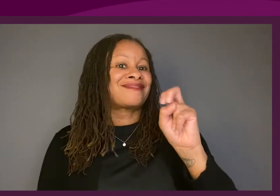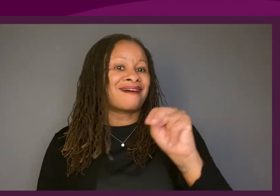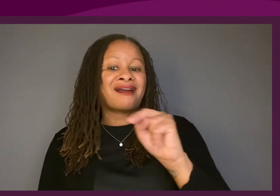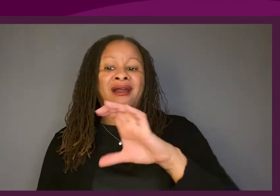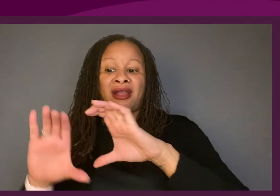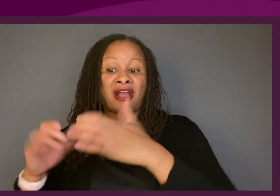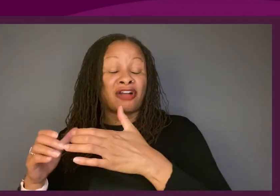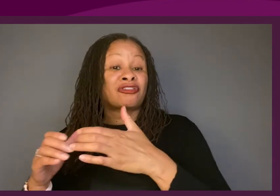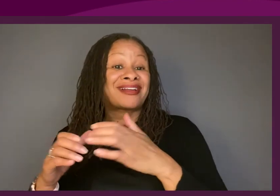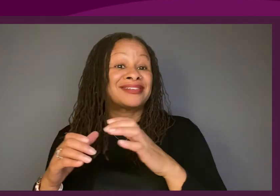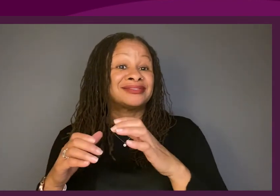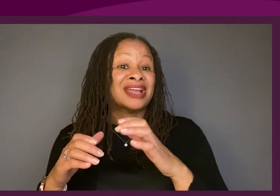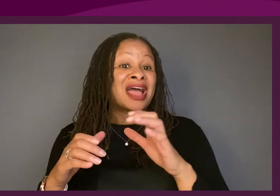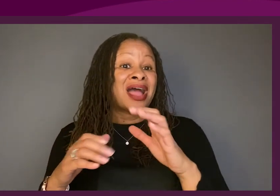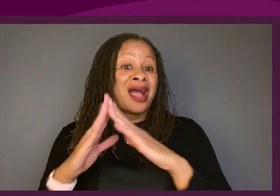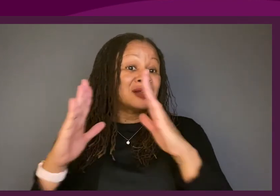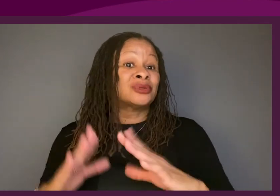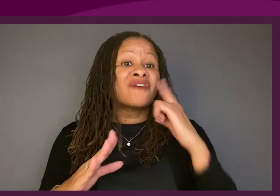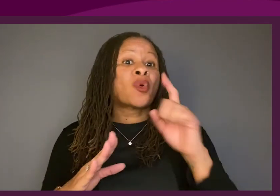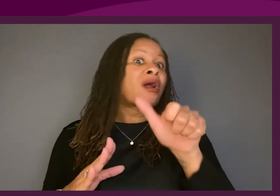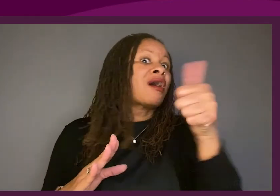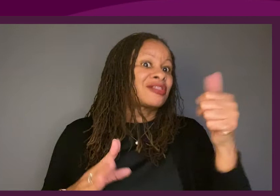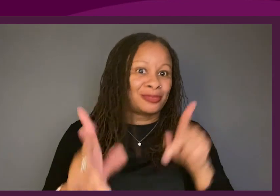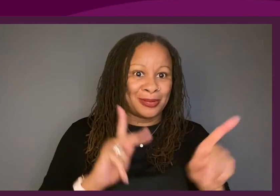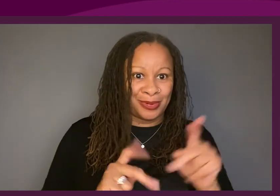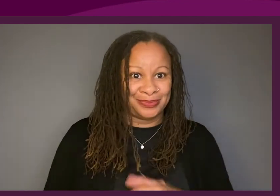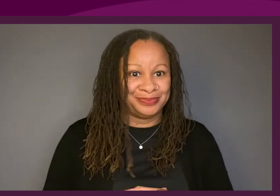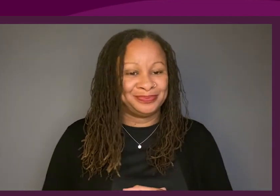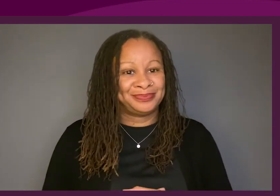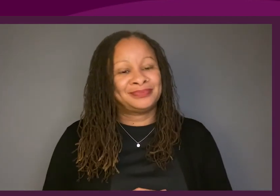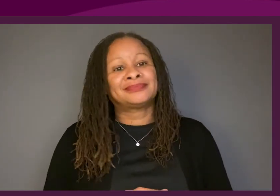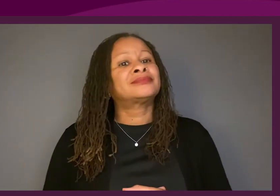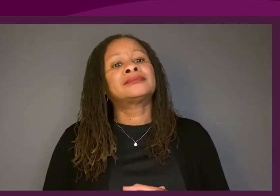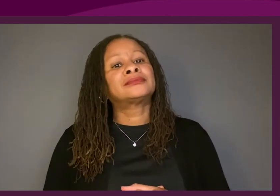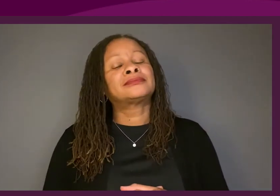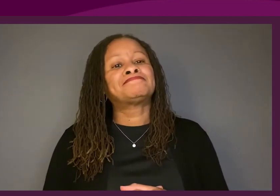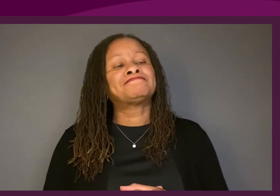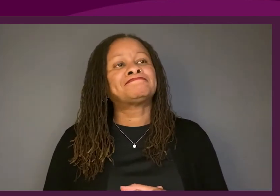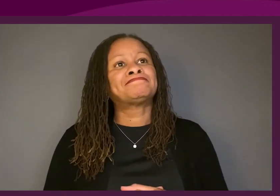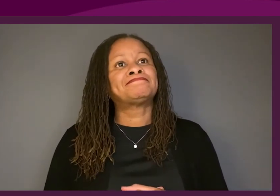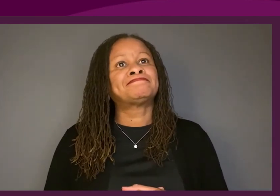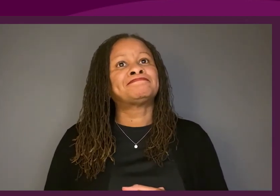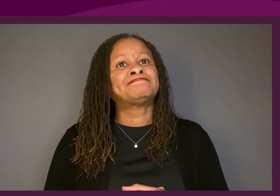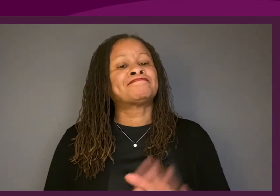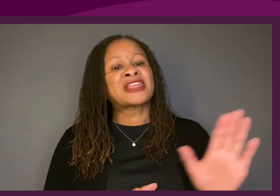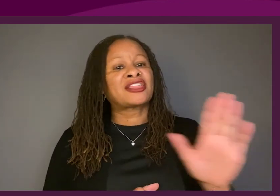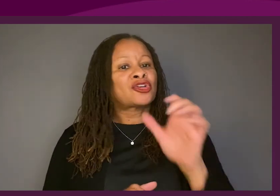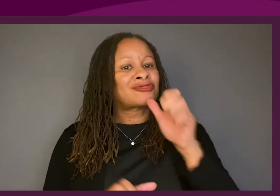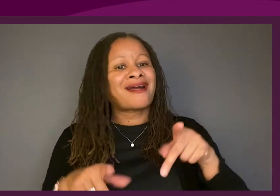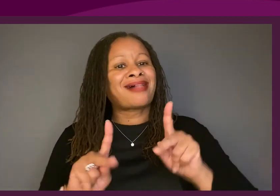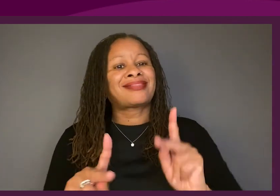They are not allowing for the use of these funds for people in congregate facilities